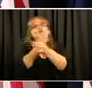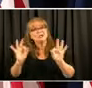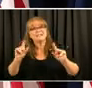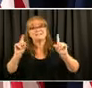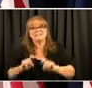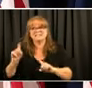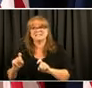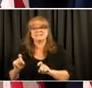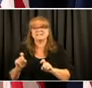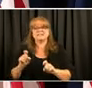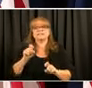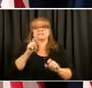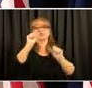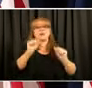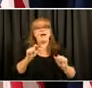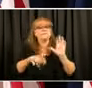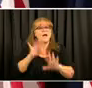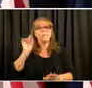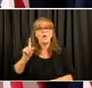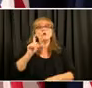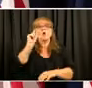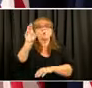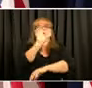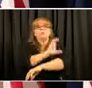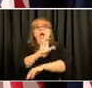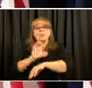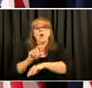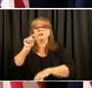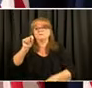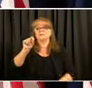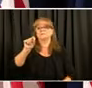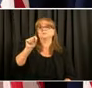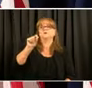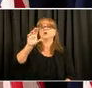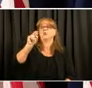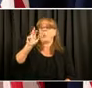you you can of course also inquire with your doctor or community health clinic about their